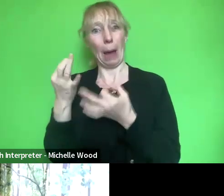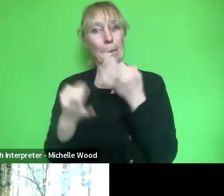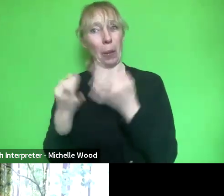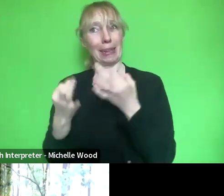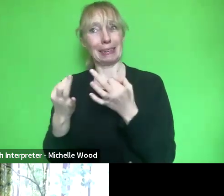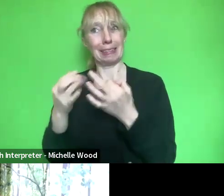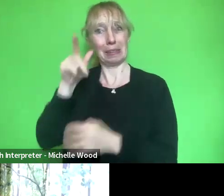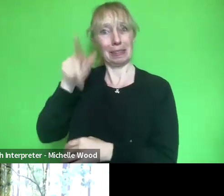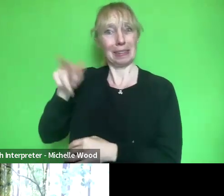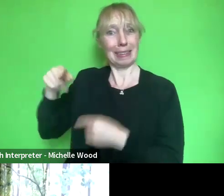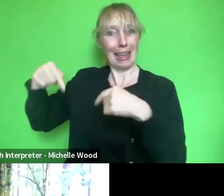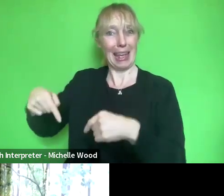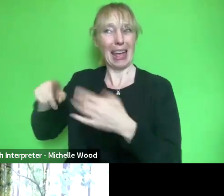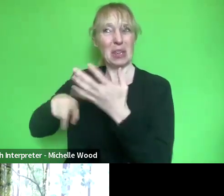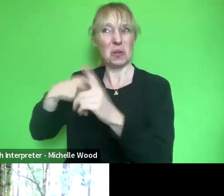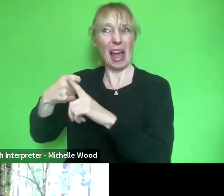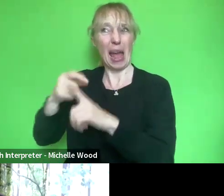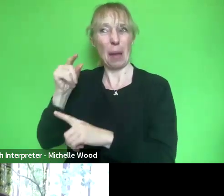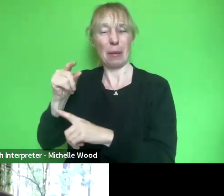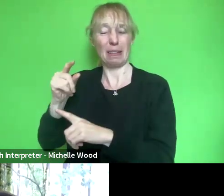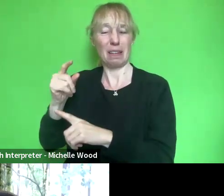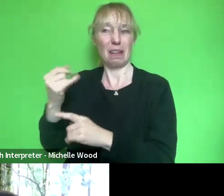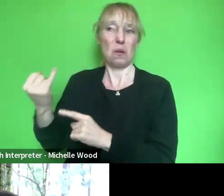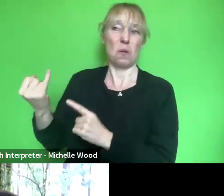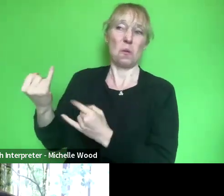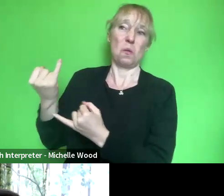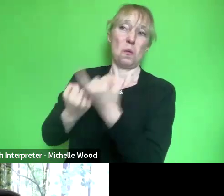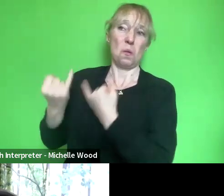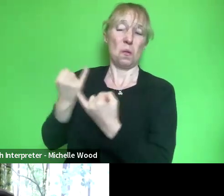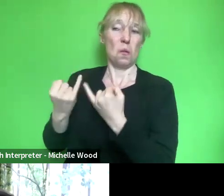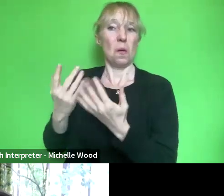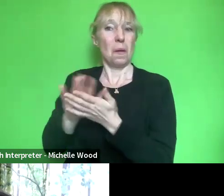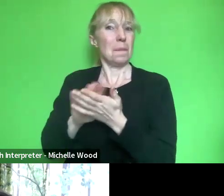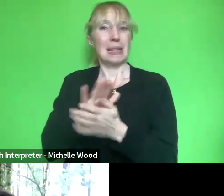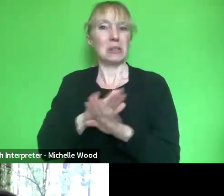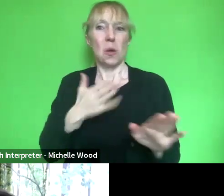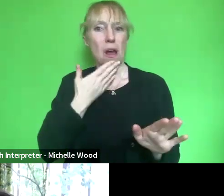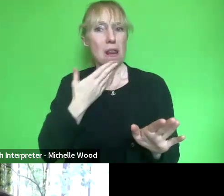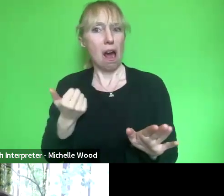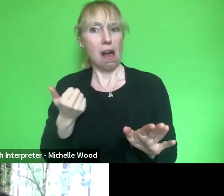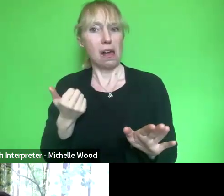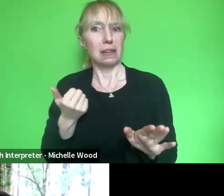It's, it's, it's, it's not a, a pleasant space, and I've had people come to me who work in EDI, going,